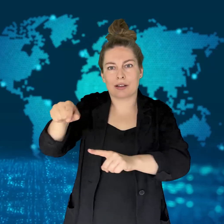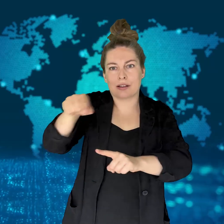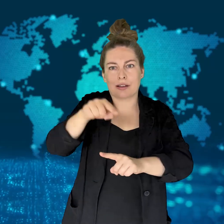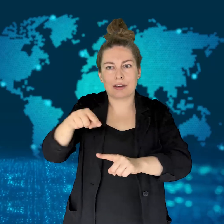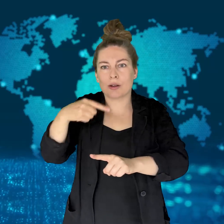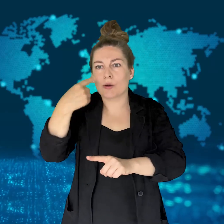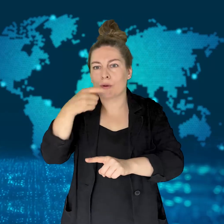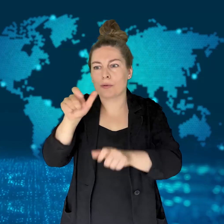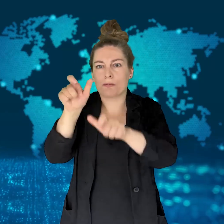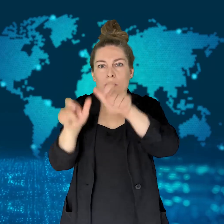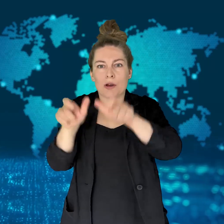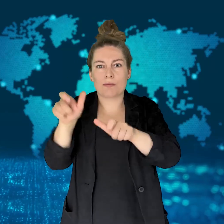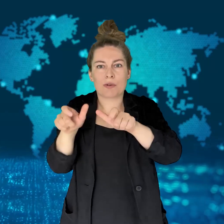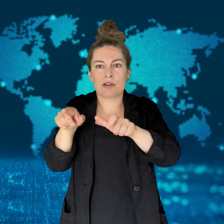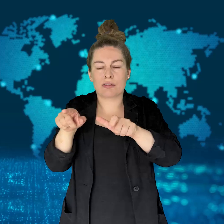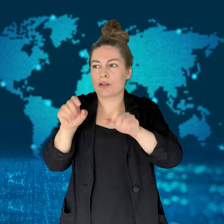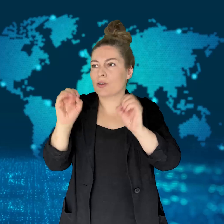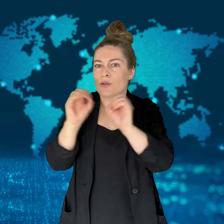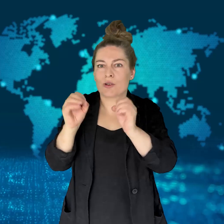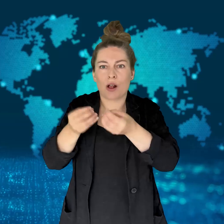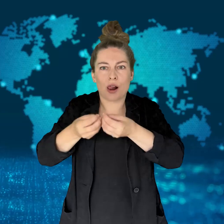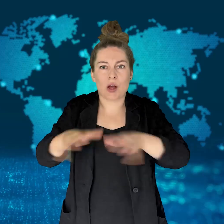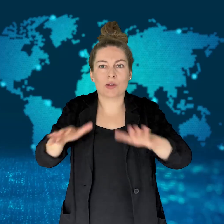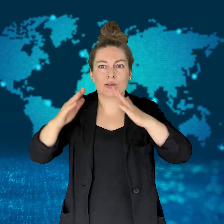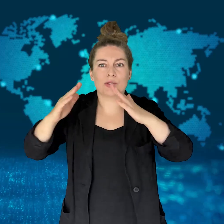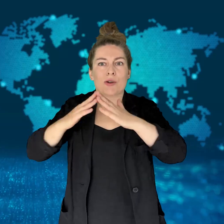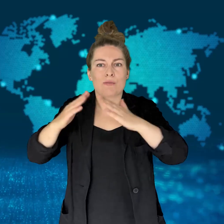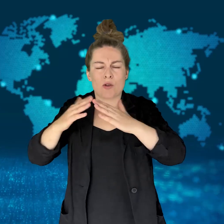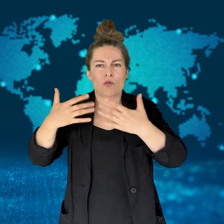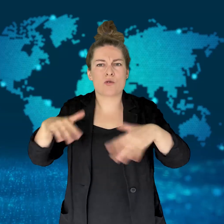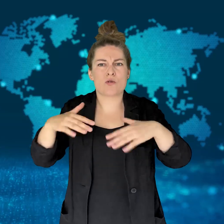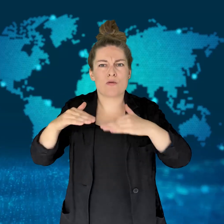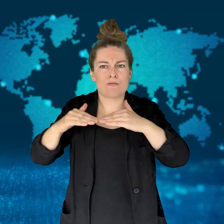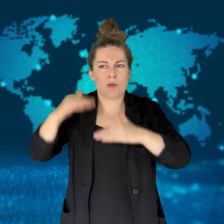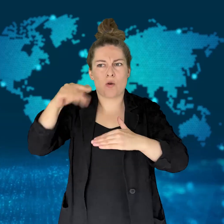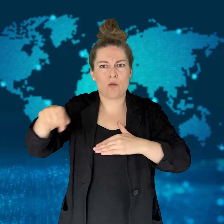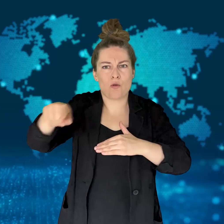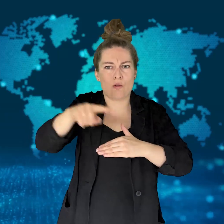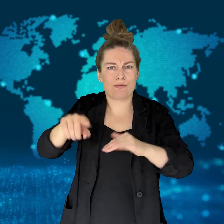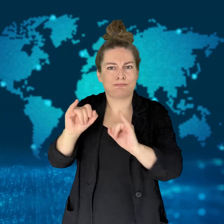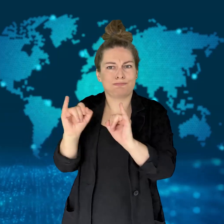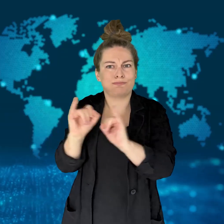said it "sets a dangerous precedent that will cause undue harm to